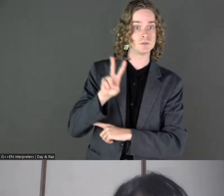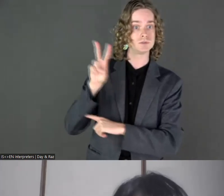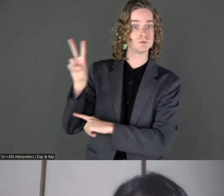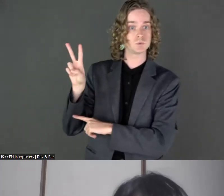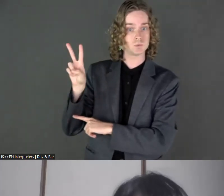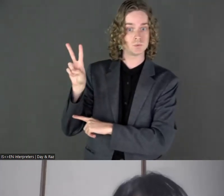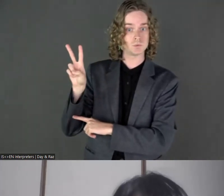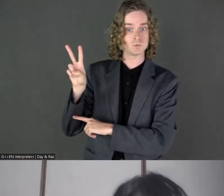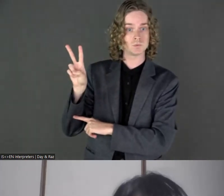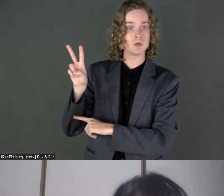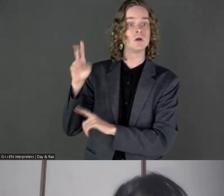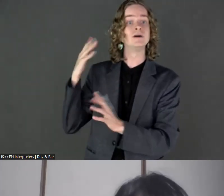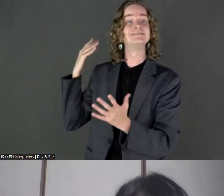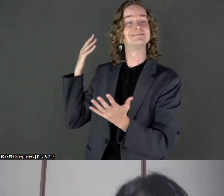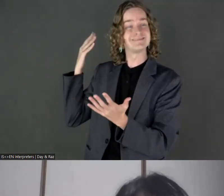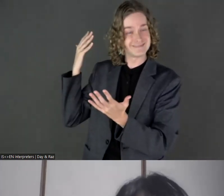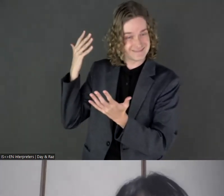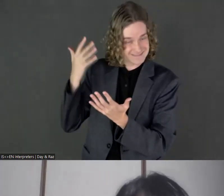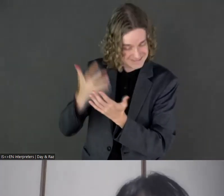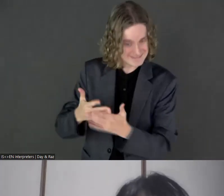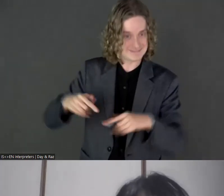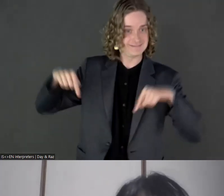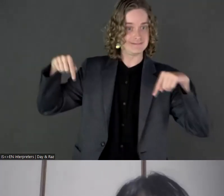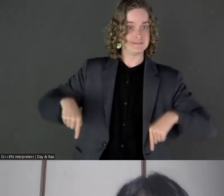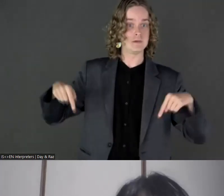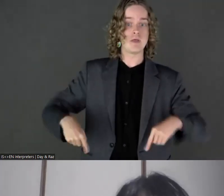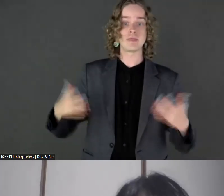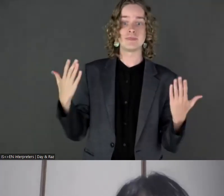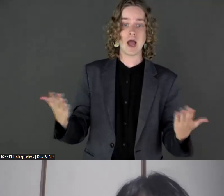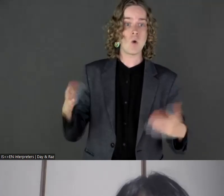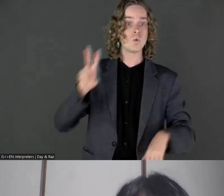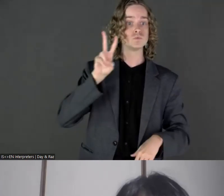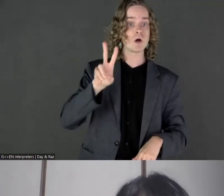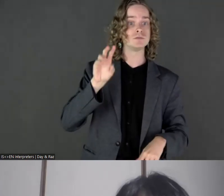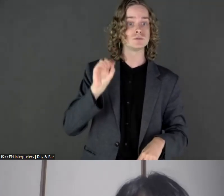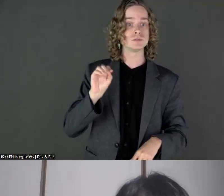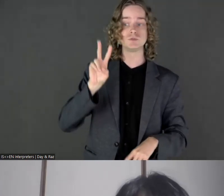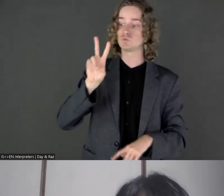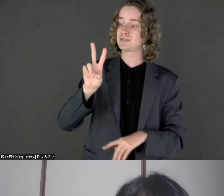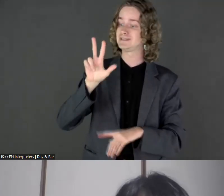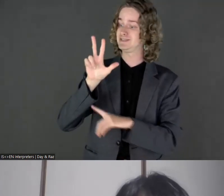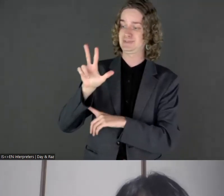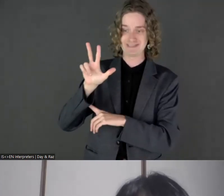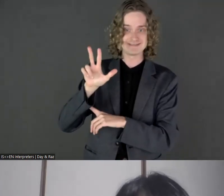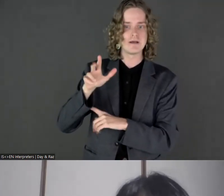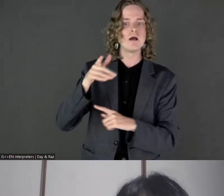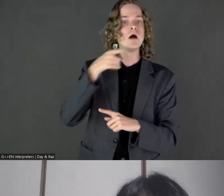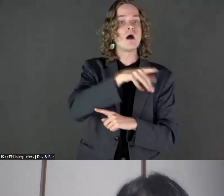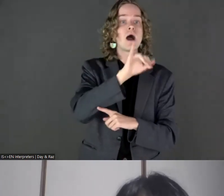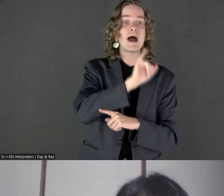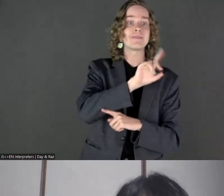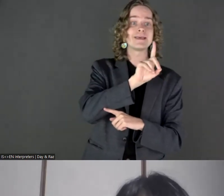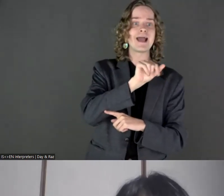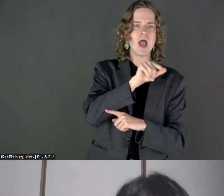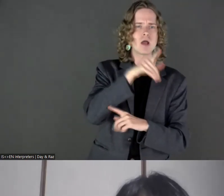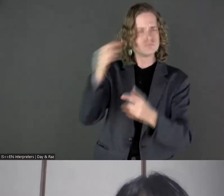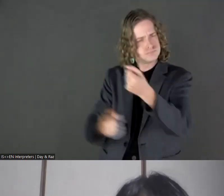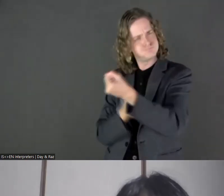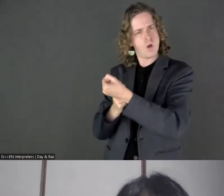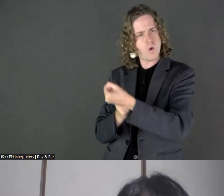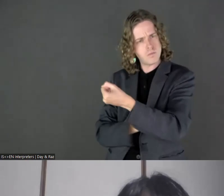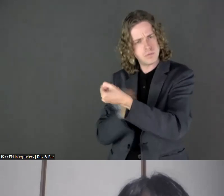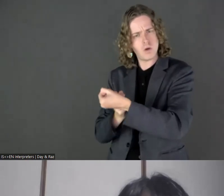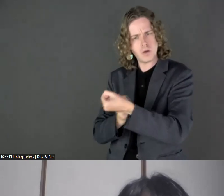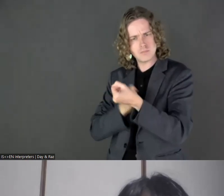great support from Ida. Our organization has become an associated Member of the European